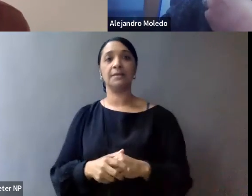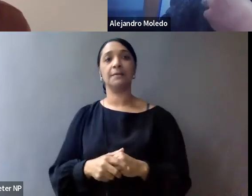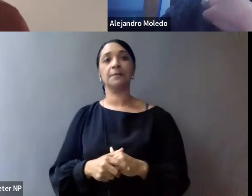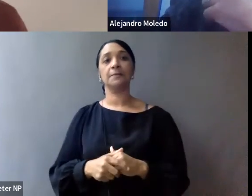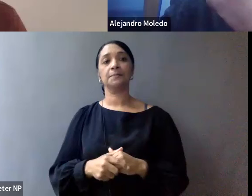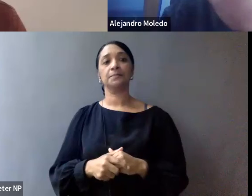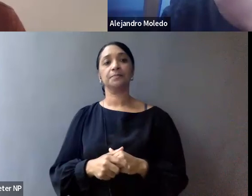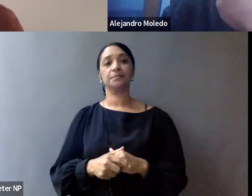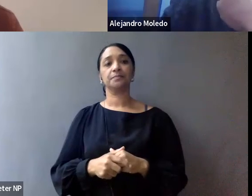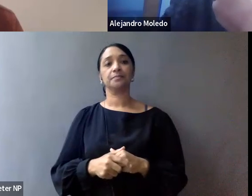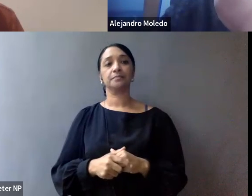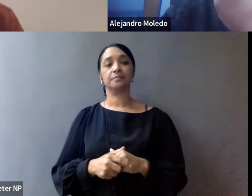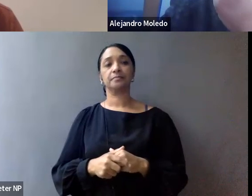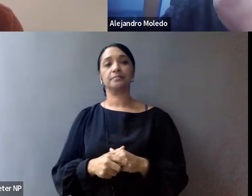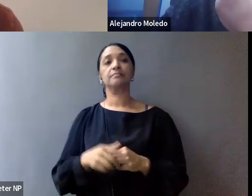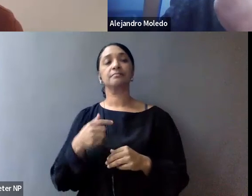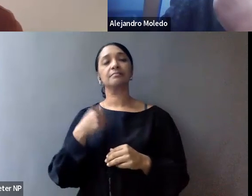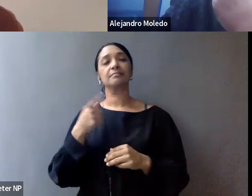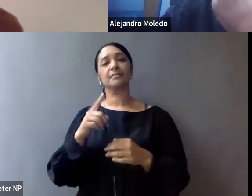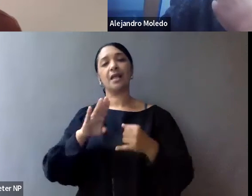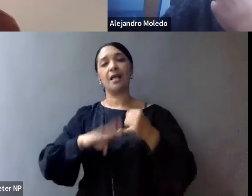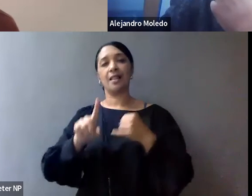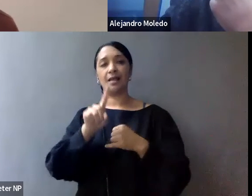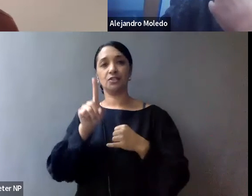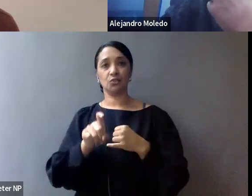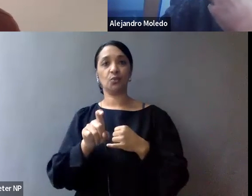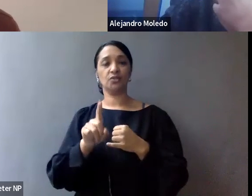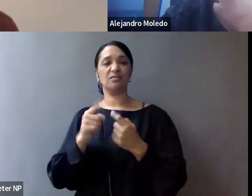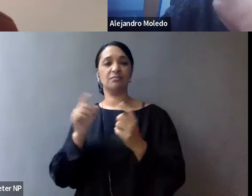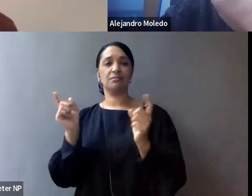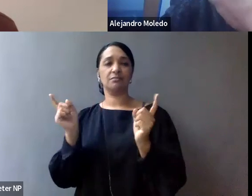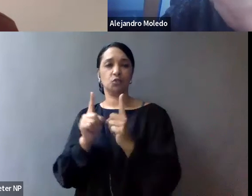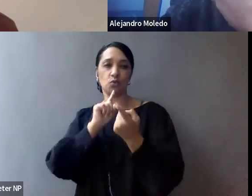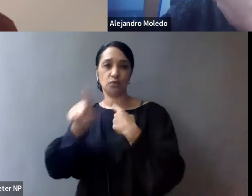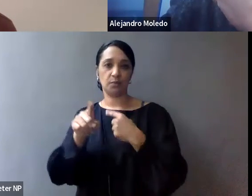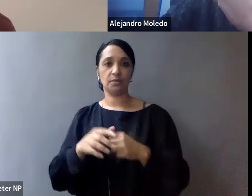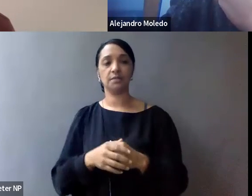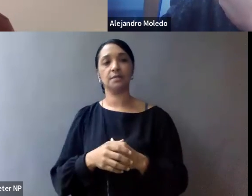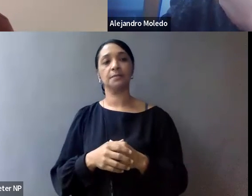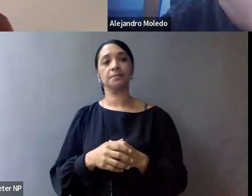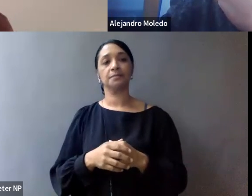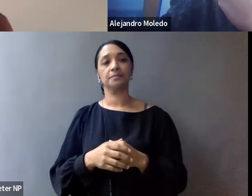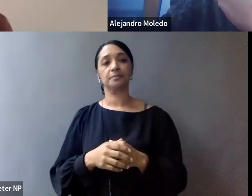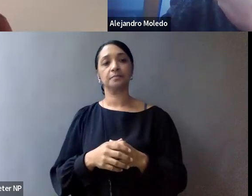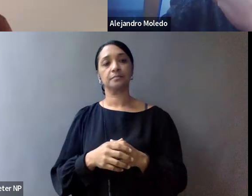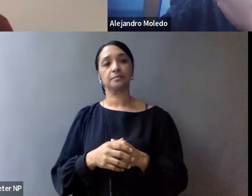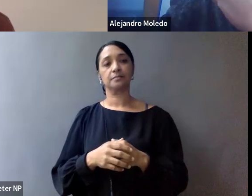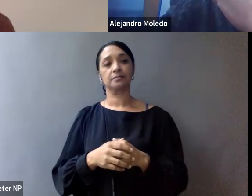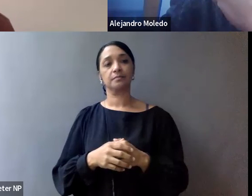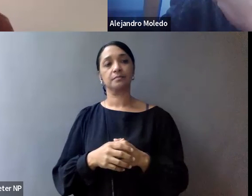I'm making a final question to be answered fast. It is related with non-EU nationals.